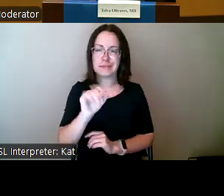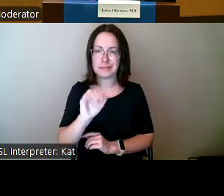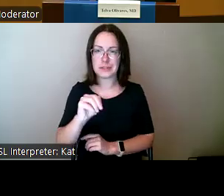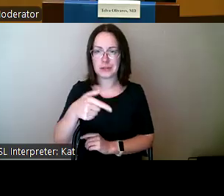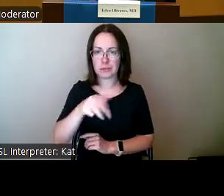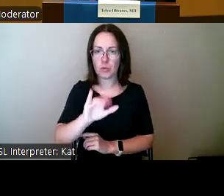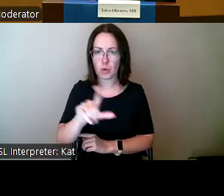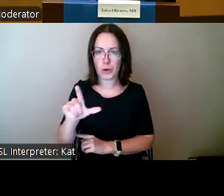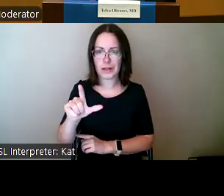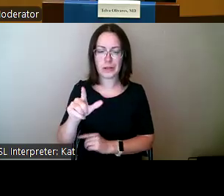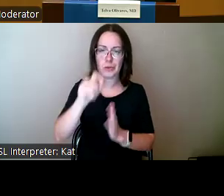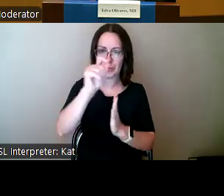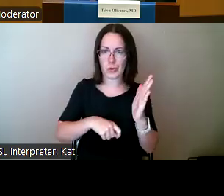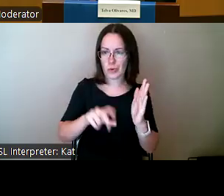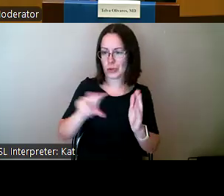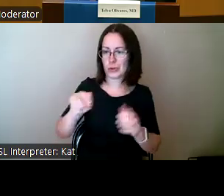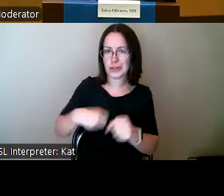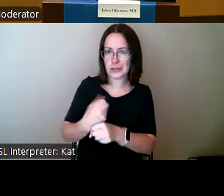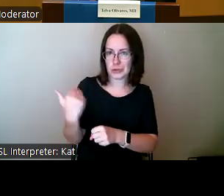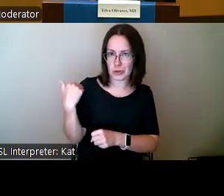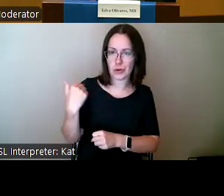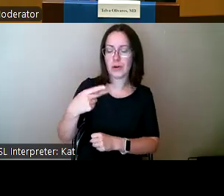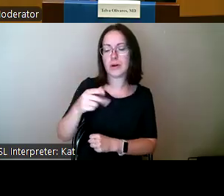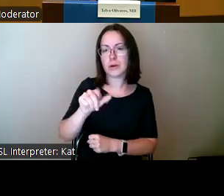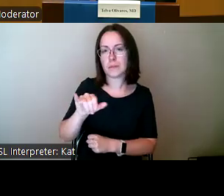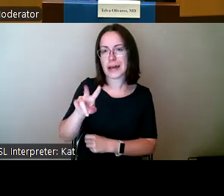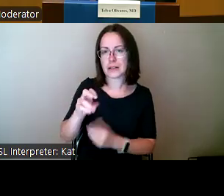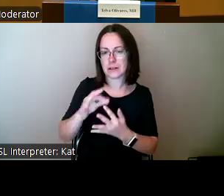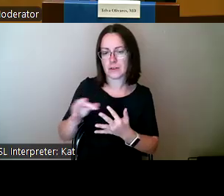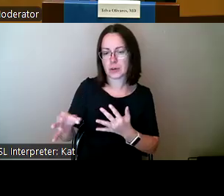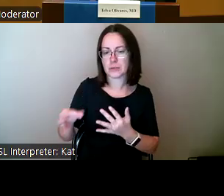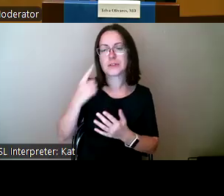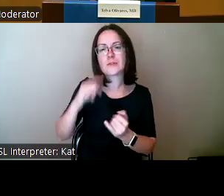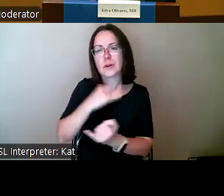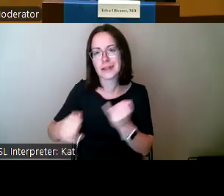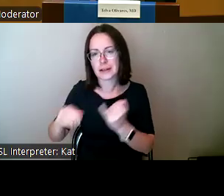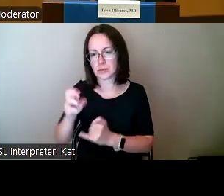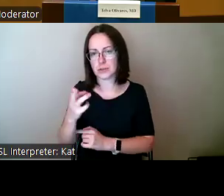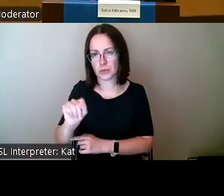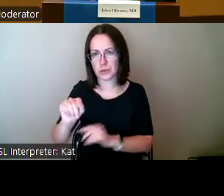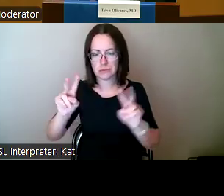referred to 30 years ago as palative options of last resort of which aid and dying is one. Uh I